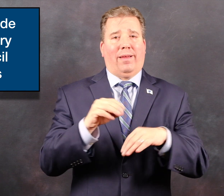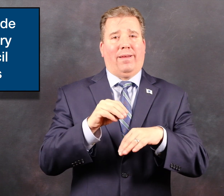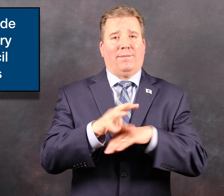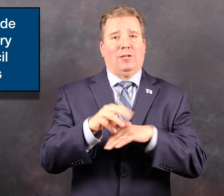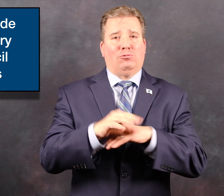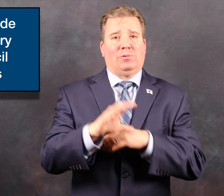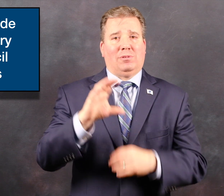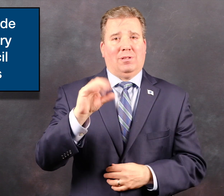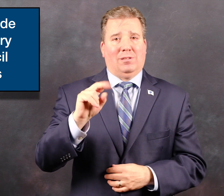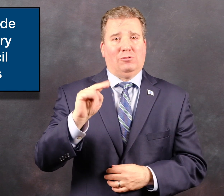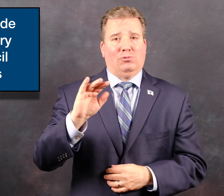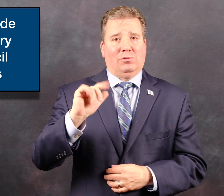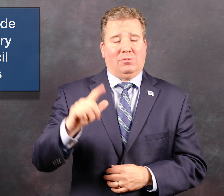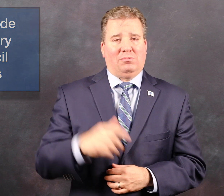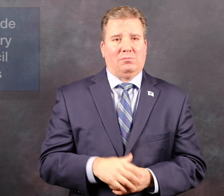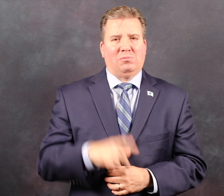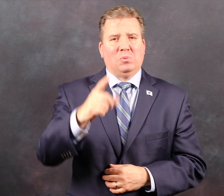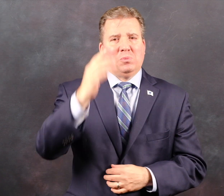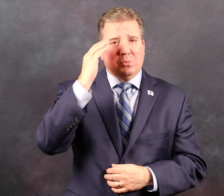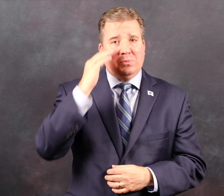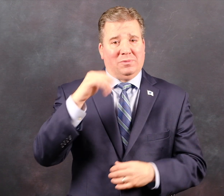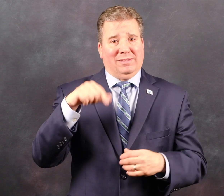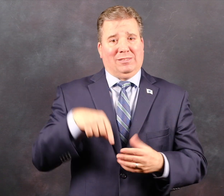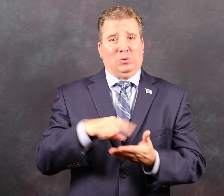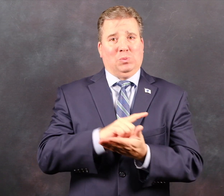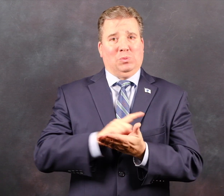As you know, Thanksgiving approaches with the week.